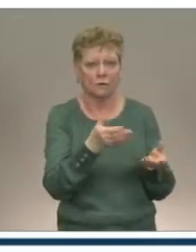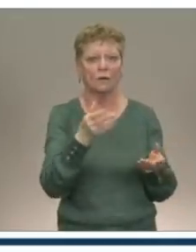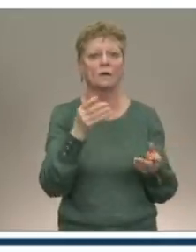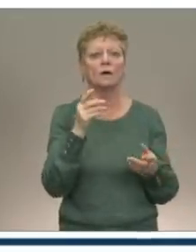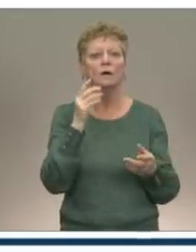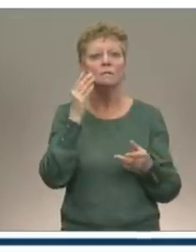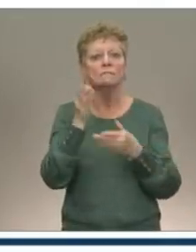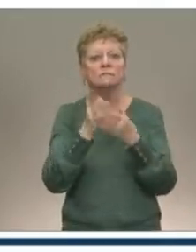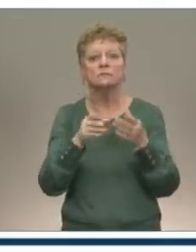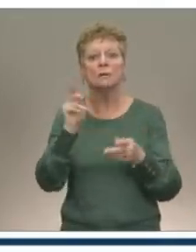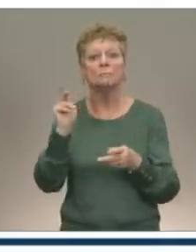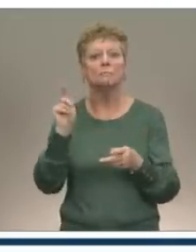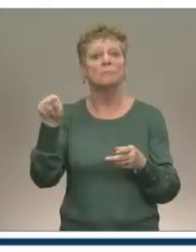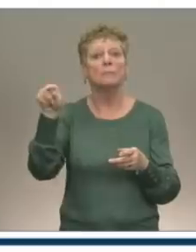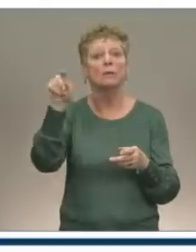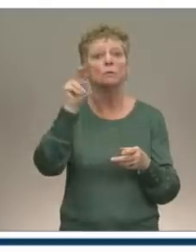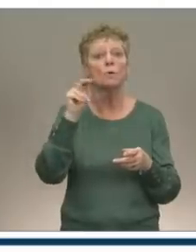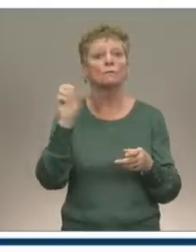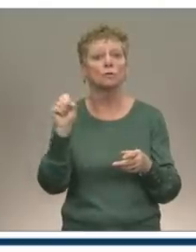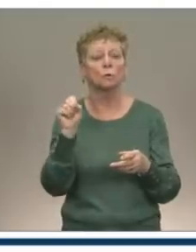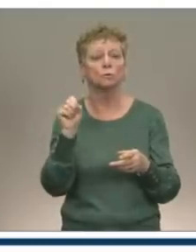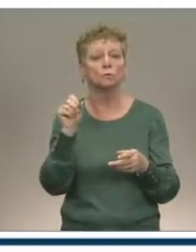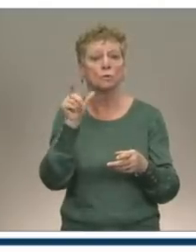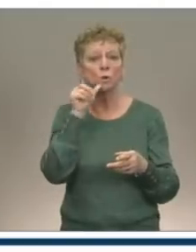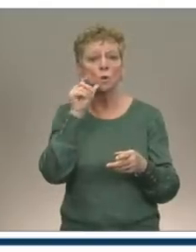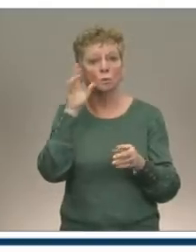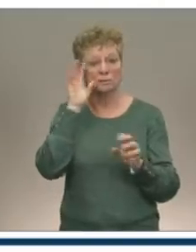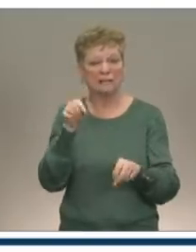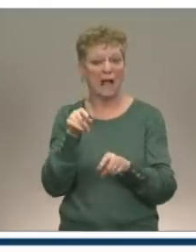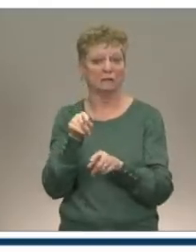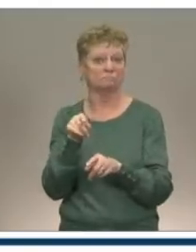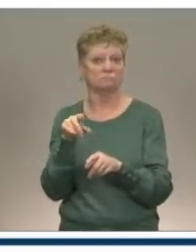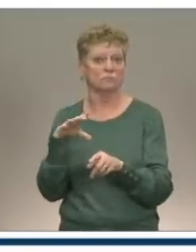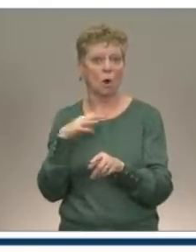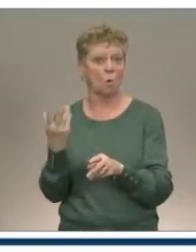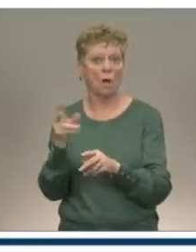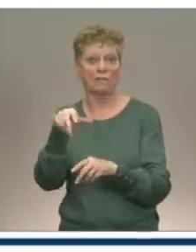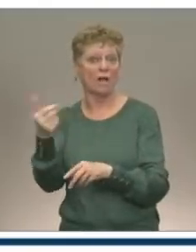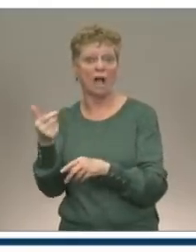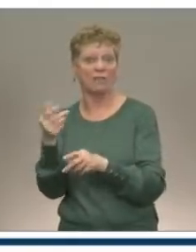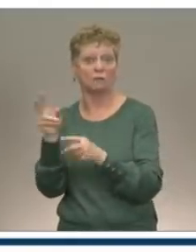nova scotians who are making that uh their choice of for that viral vector vaccine